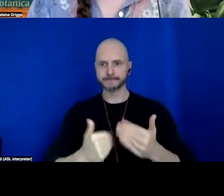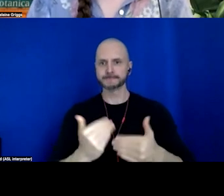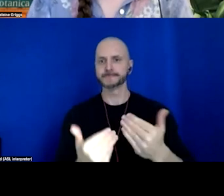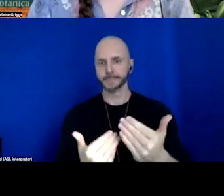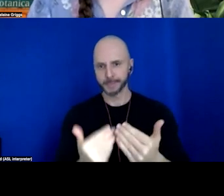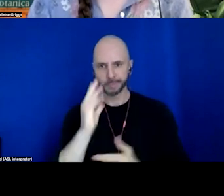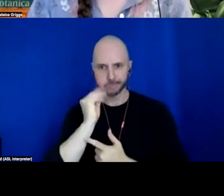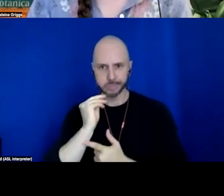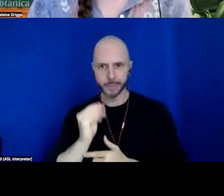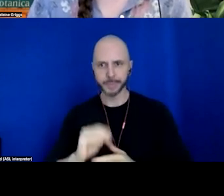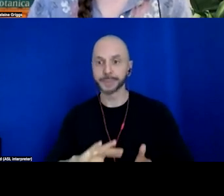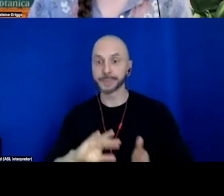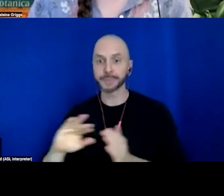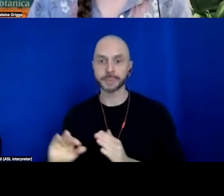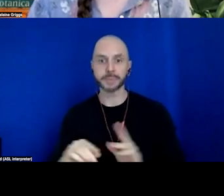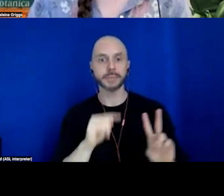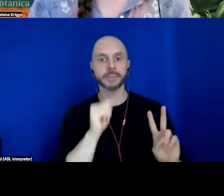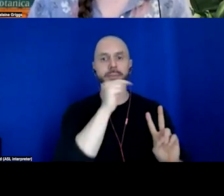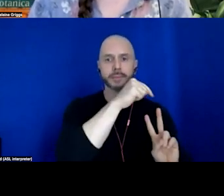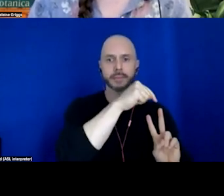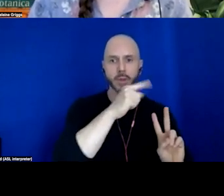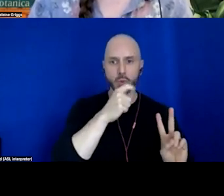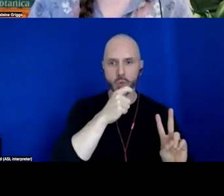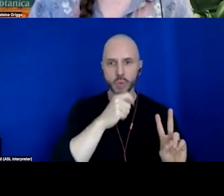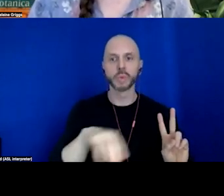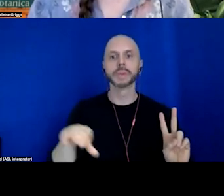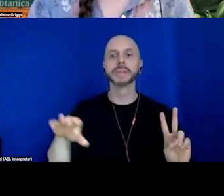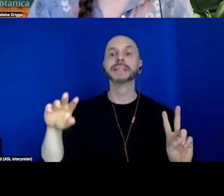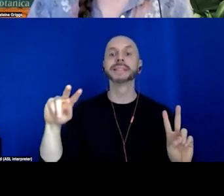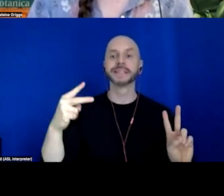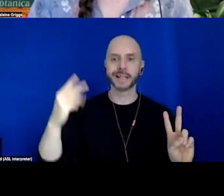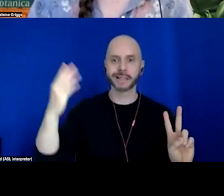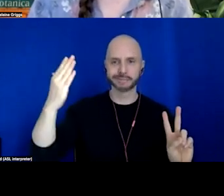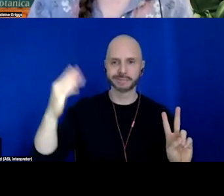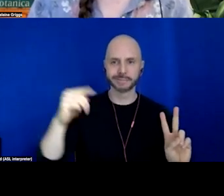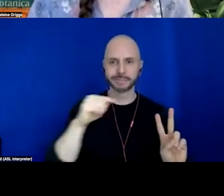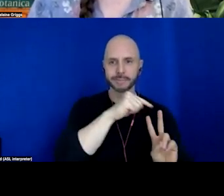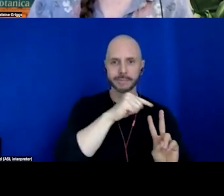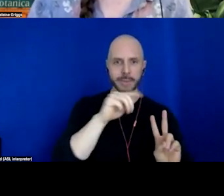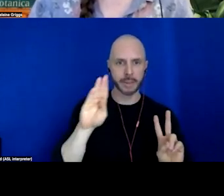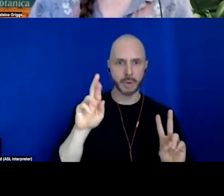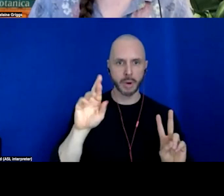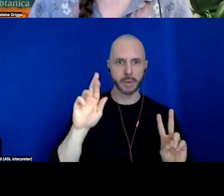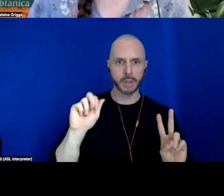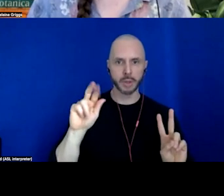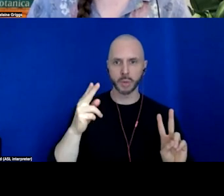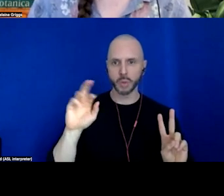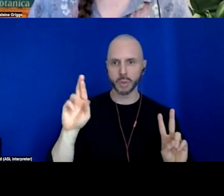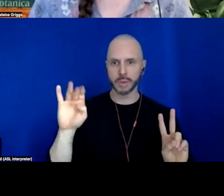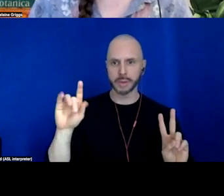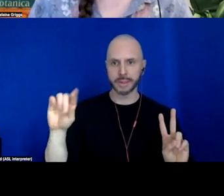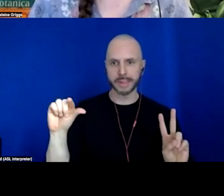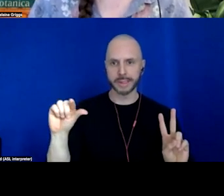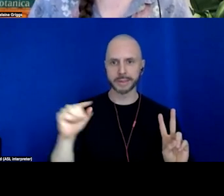And our second guest is Barbara Ruhling. She has been the CEO of Book Sprints since 2016